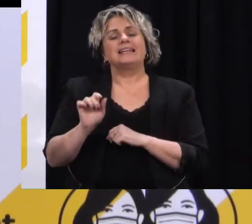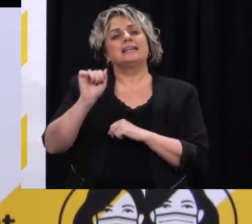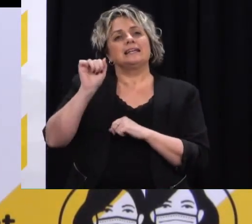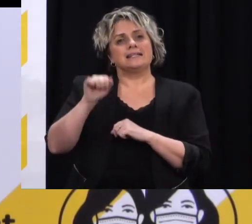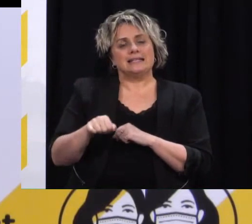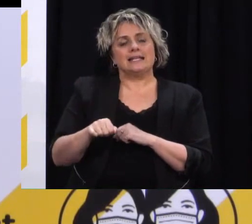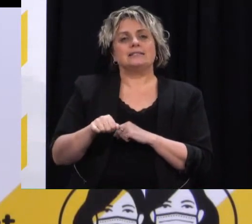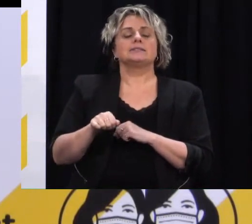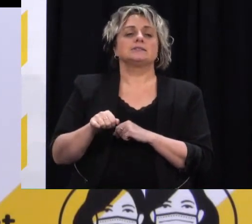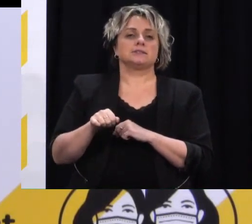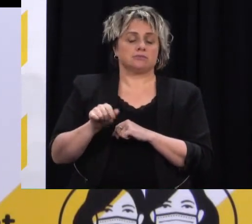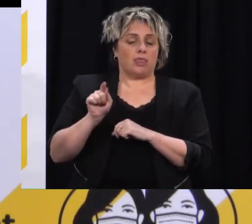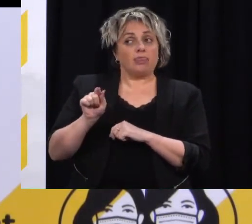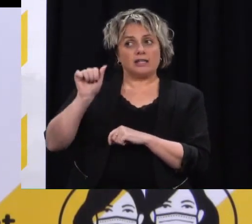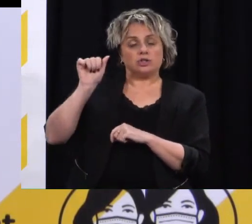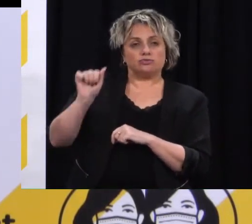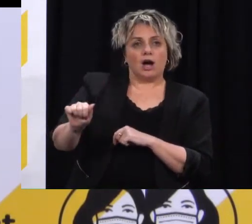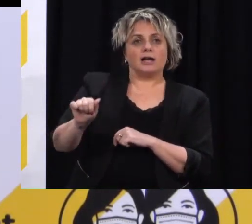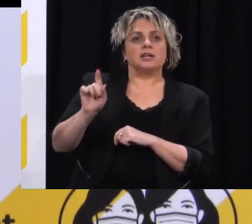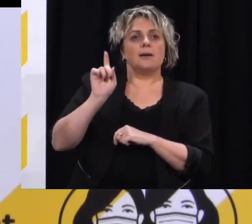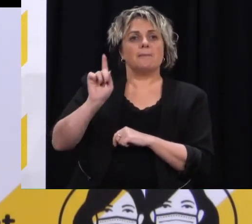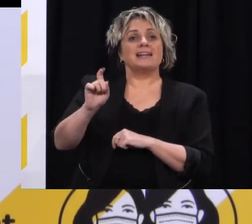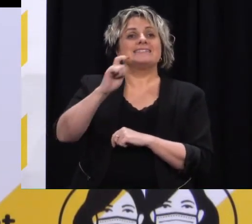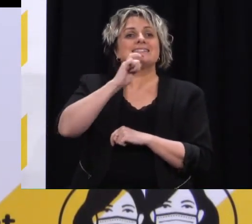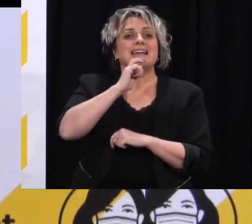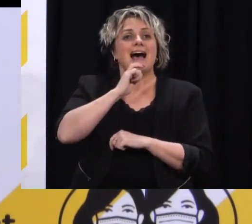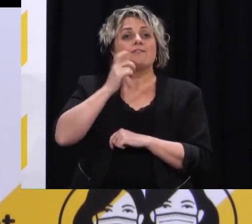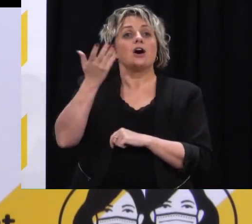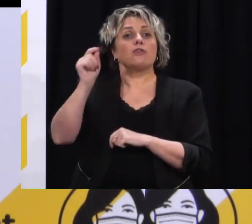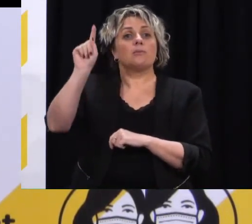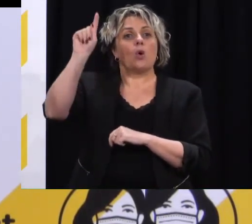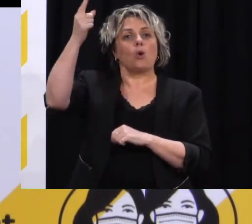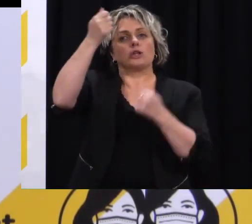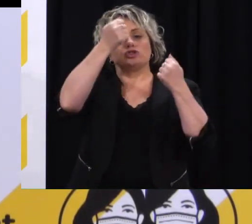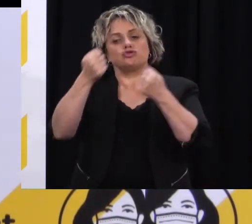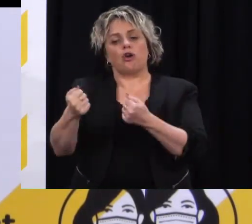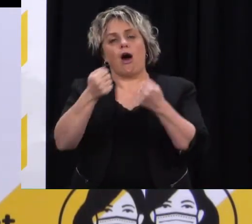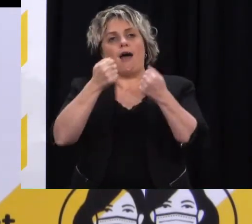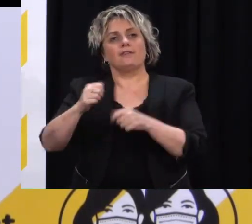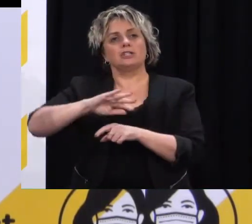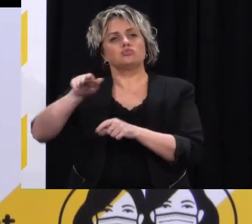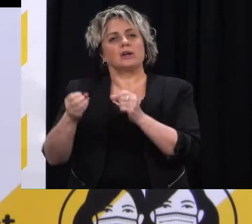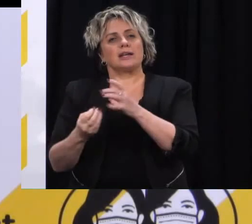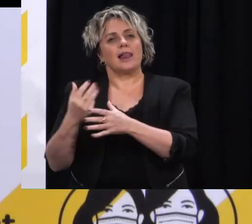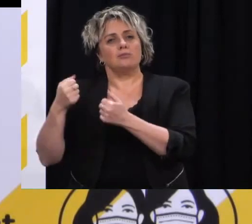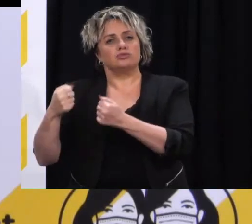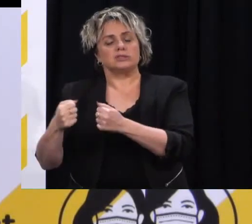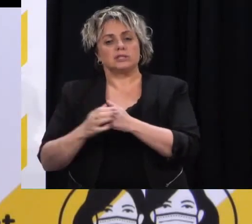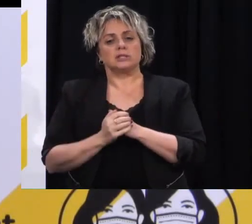I'll let you finish, sorry. >> How was that not in North